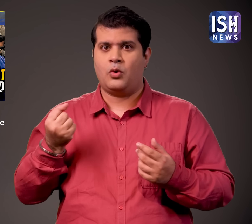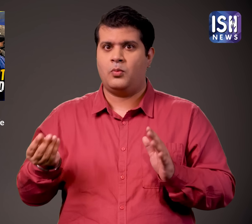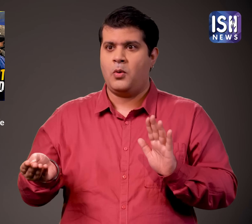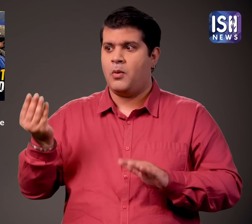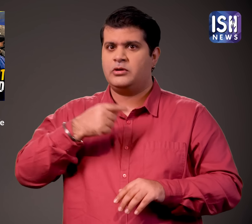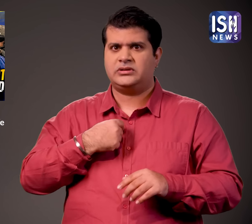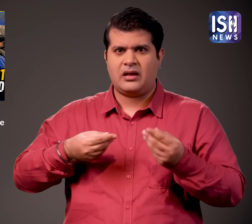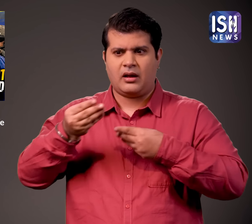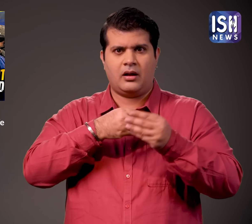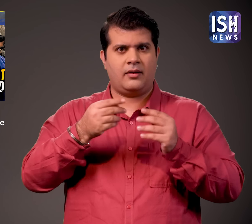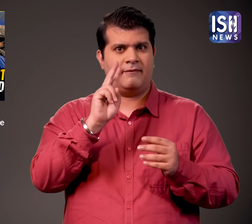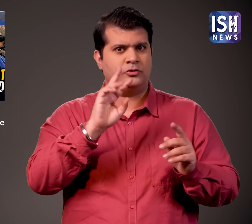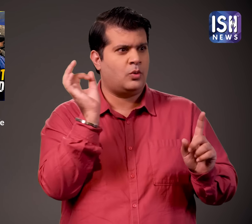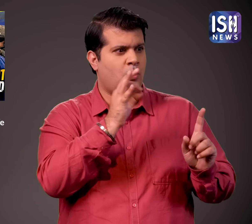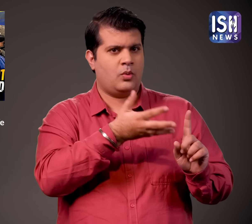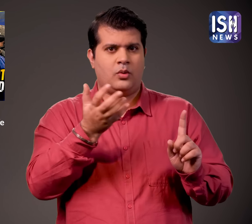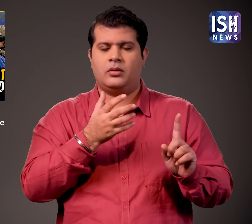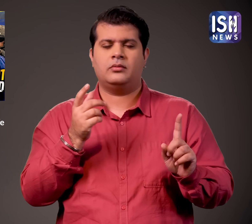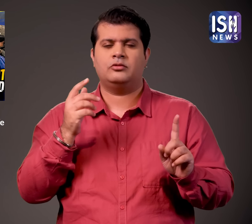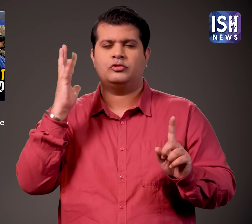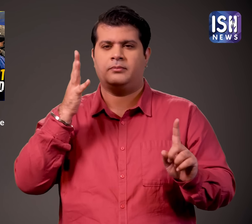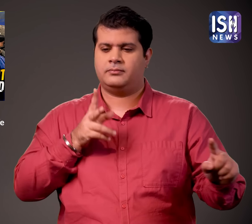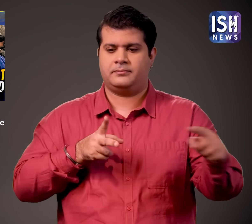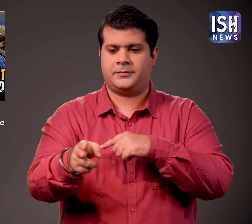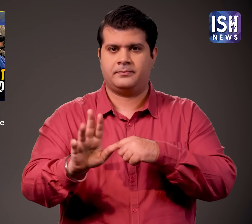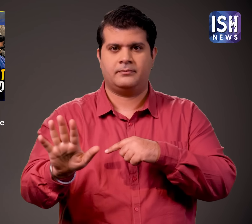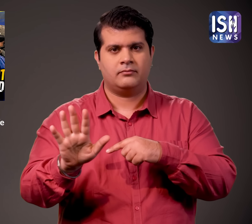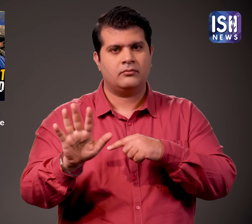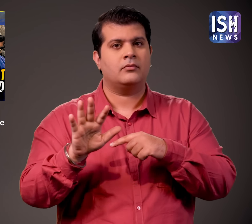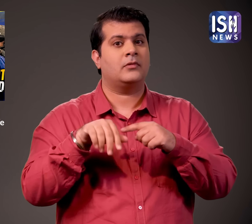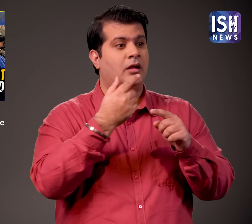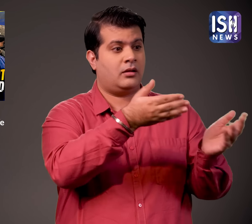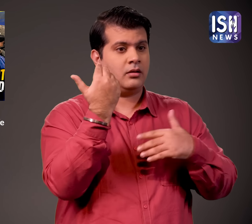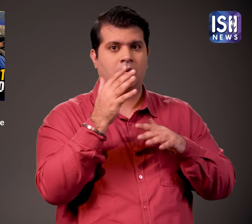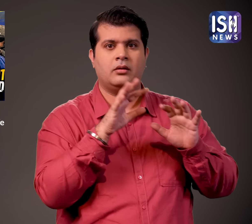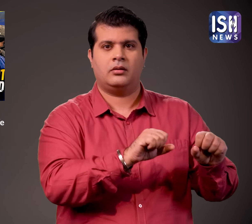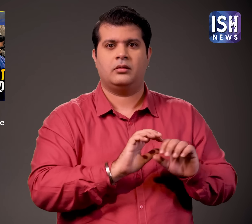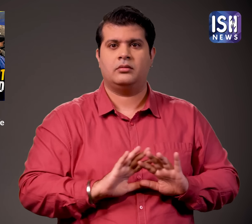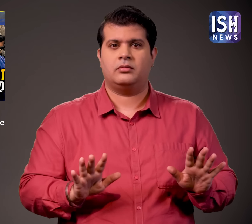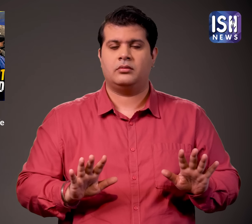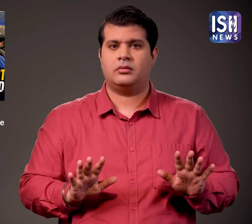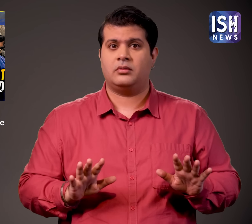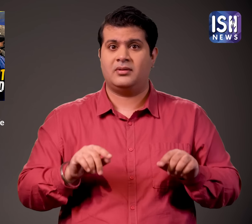Since China was the biggest buyer, Trump wanted to cut China's ties with Venezuela.